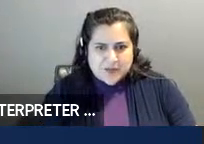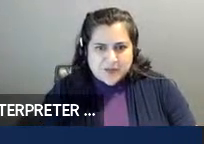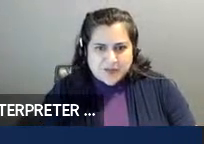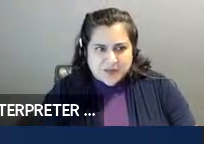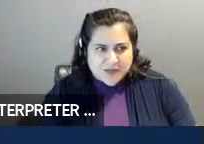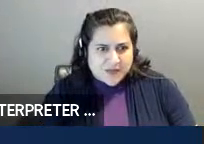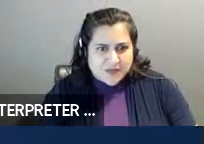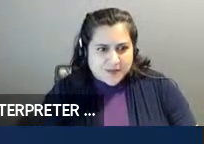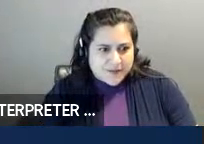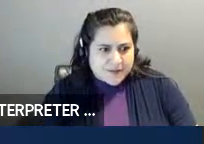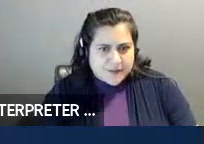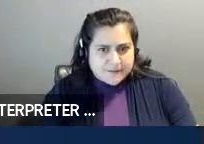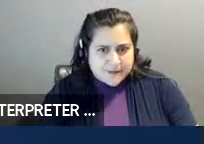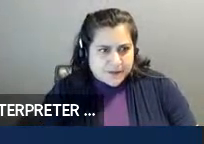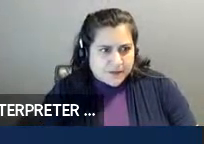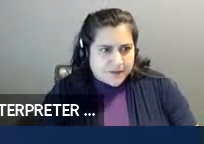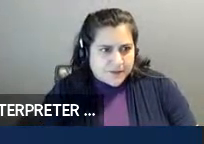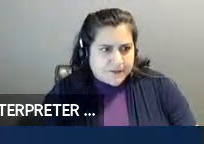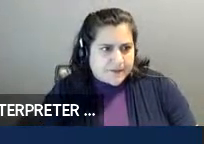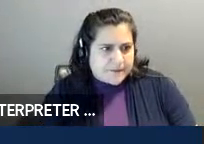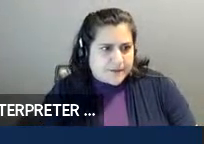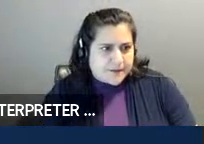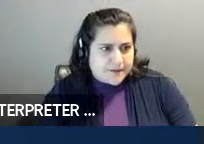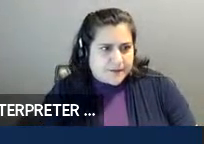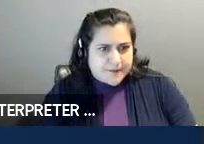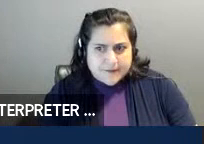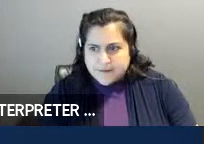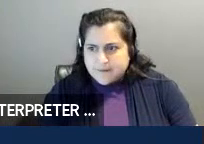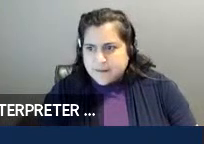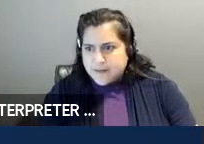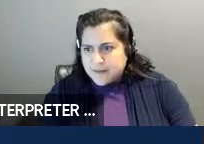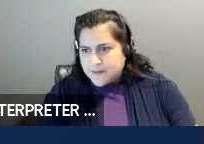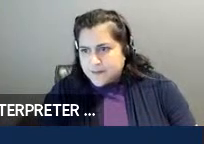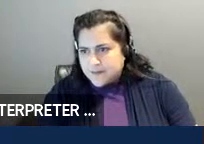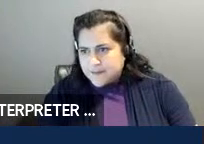And Dr. D'Souza, I don't know if you want to have -- if you have any final comments you would like to say?